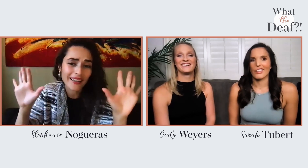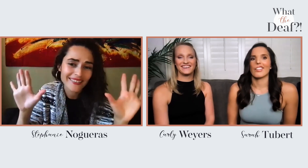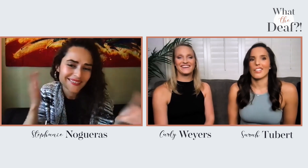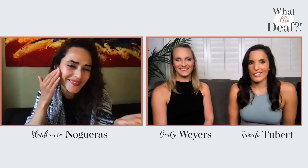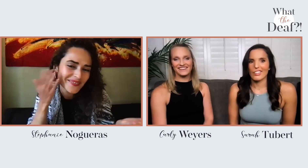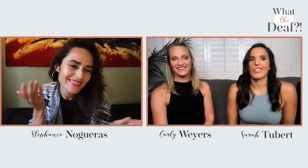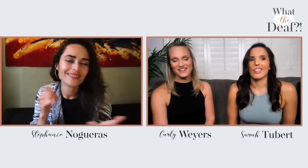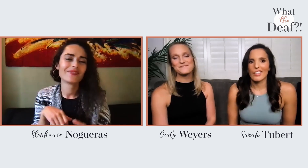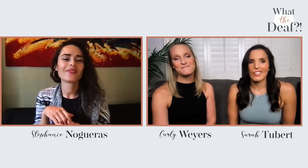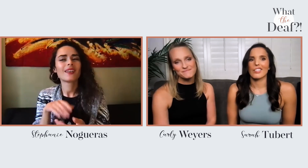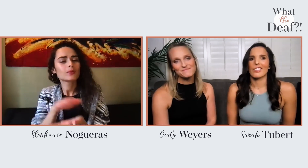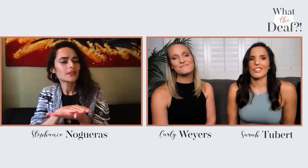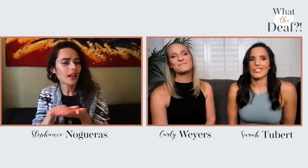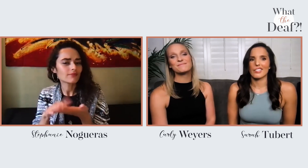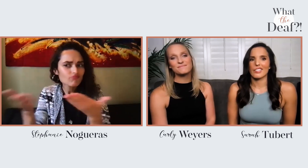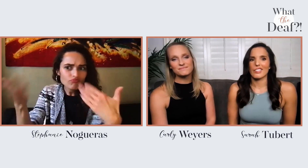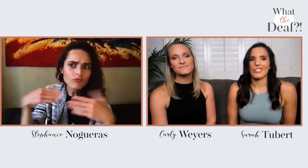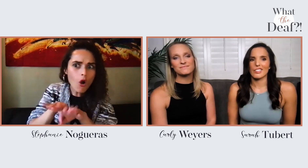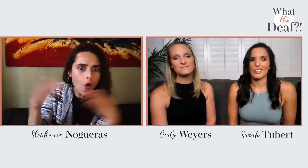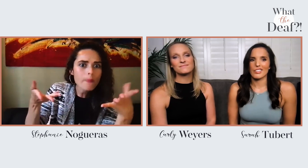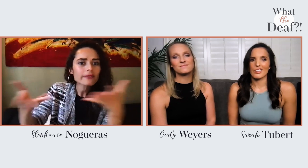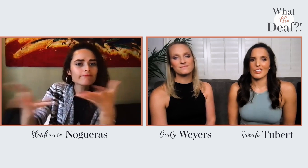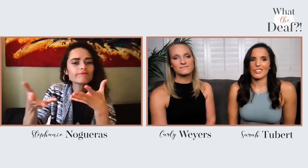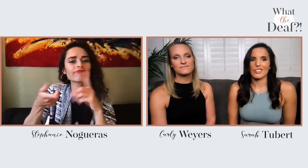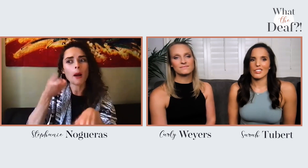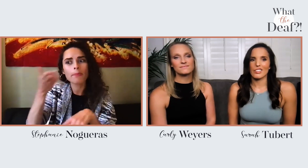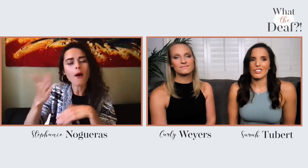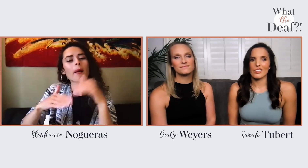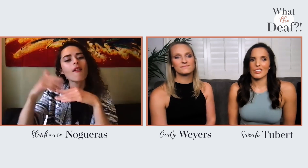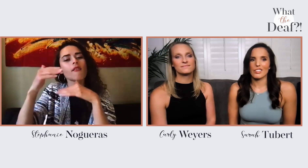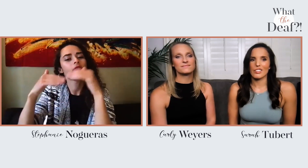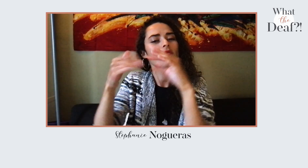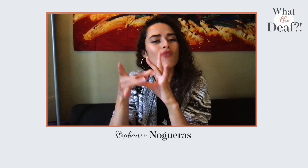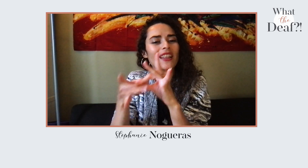I'm never judging, and it's nice to be able to have those dialogues of open conversation, right?